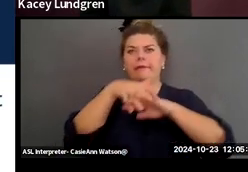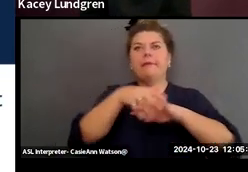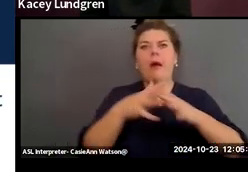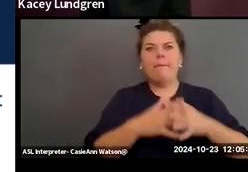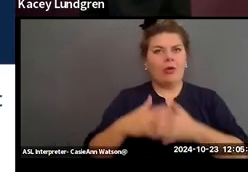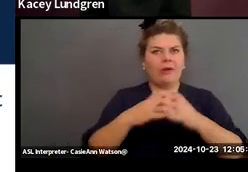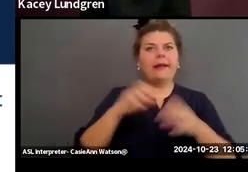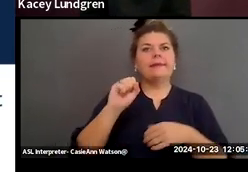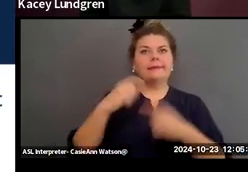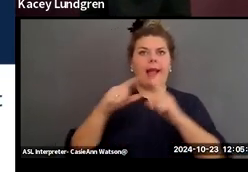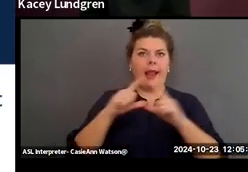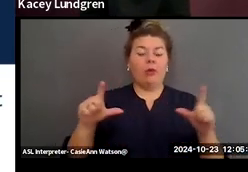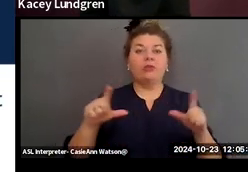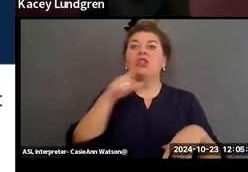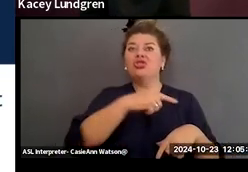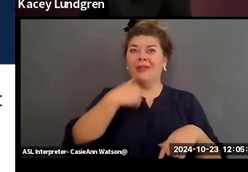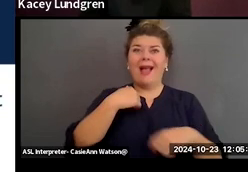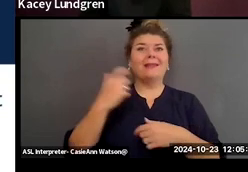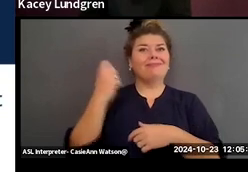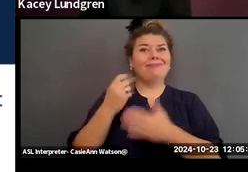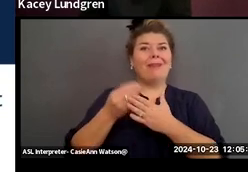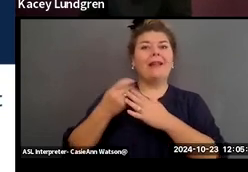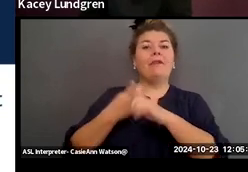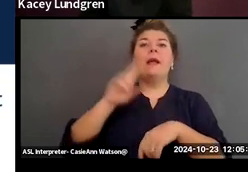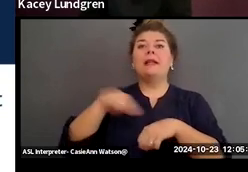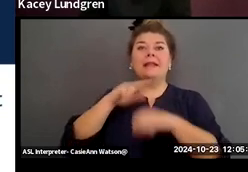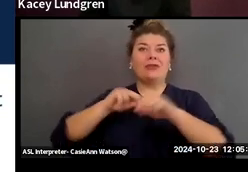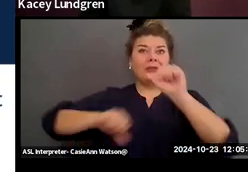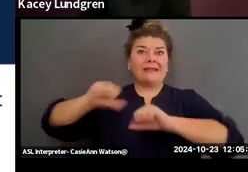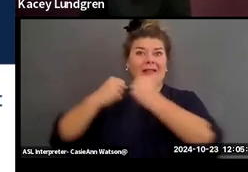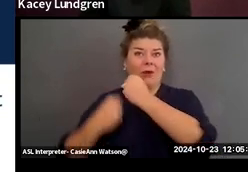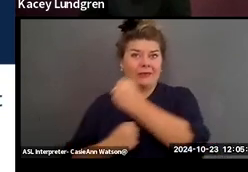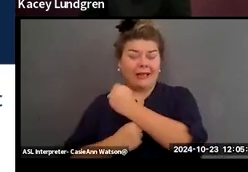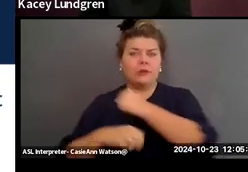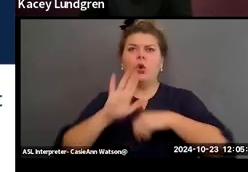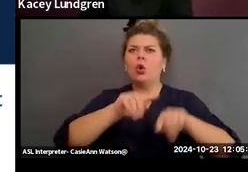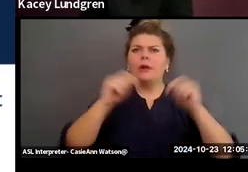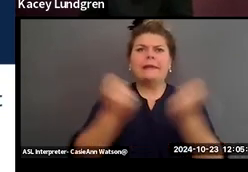With a grant from the National Science Foundation, she and her team are working to research, document,